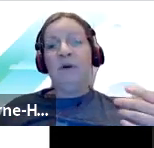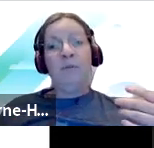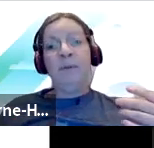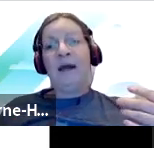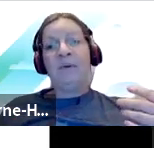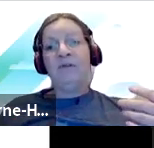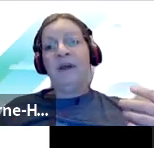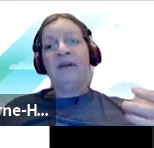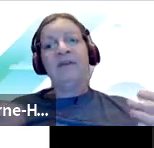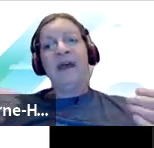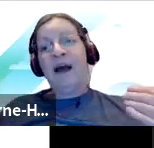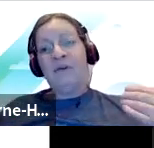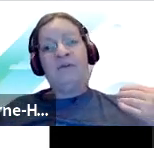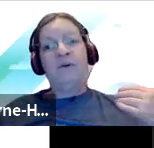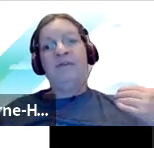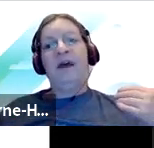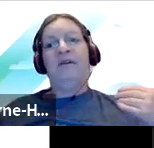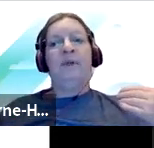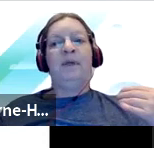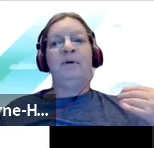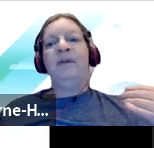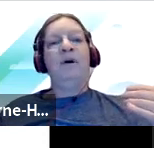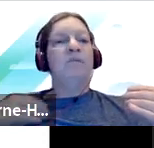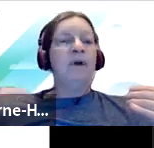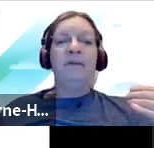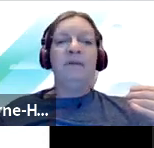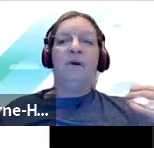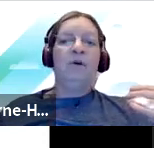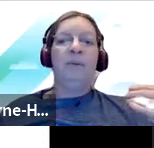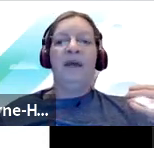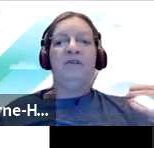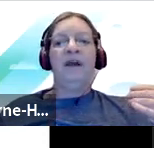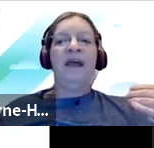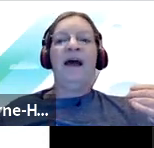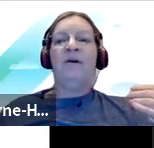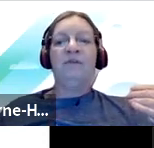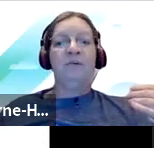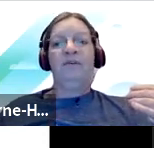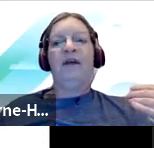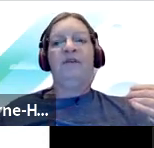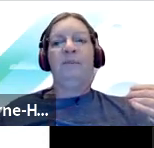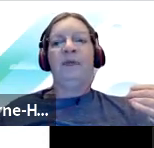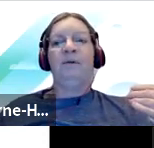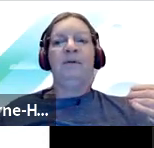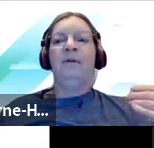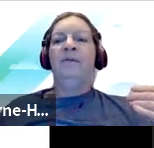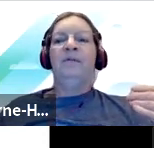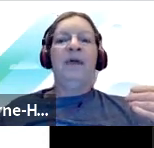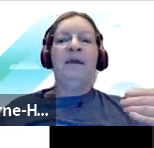especially in larger companies, is so much of this is done on the internet now, and so much of it involves third party companies.